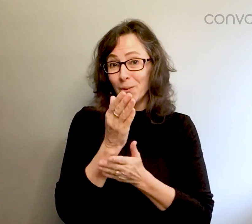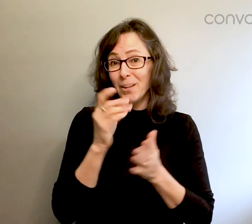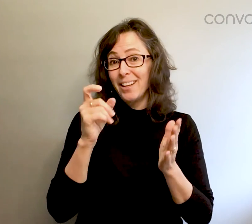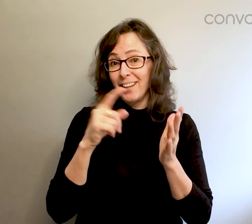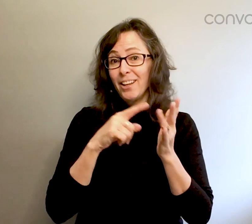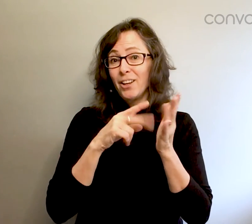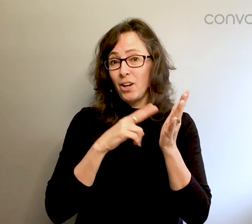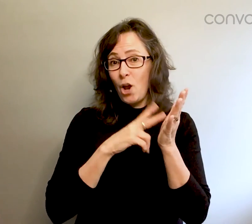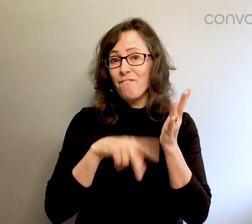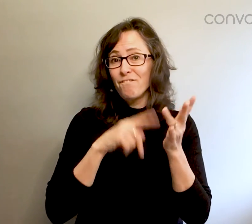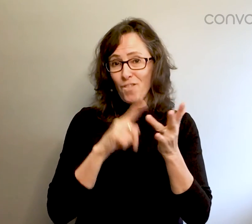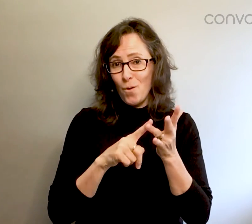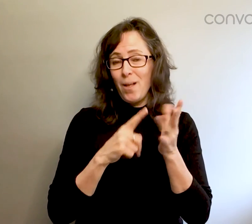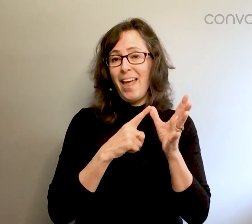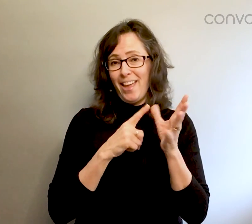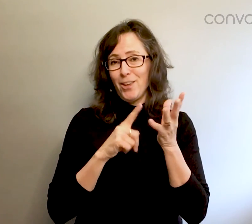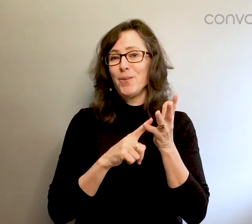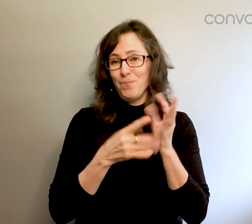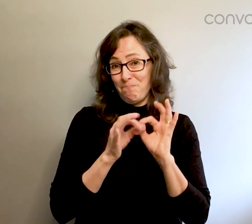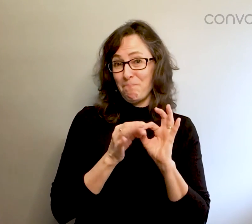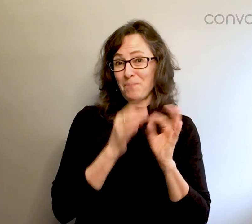Convo Australia can provide on-demand access to interpreters